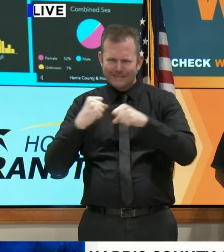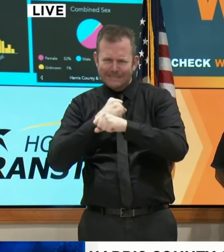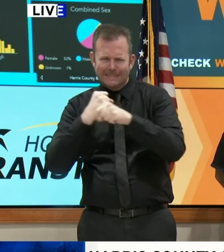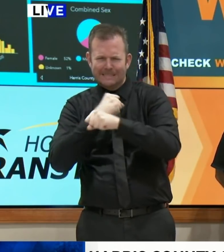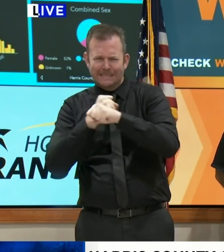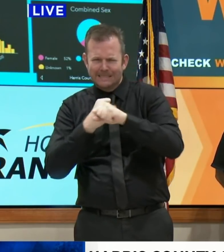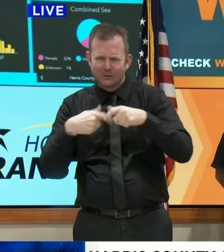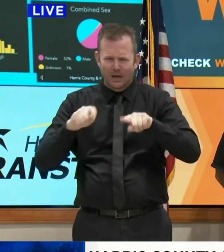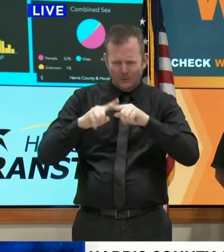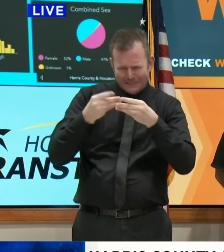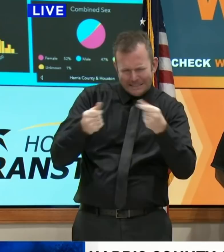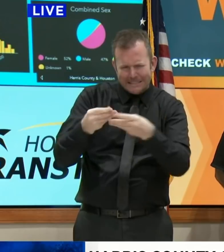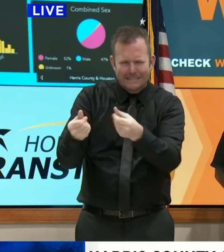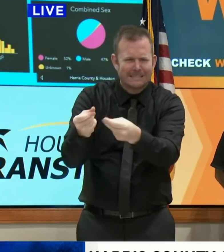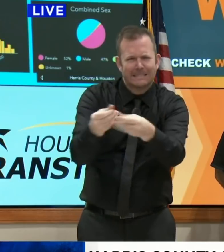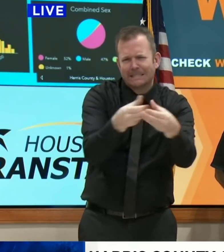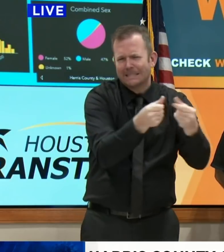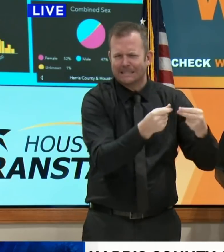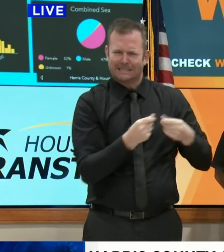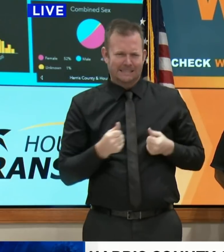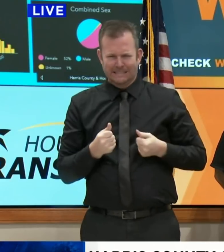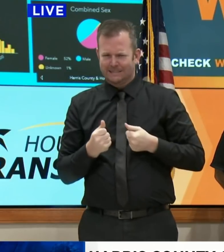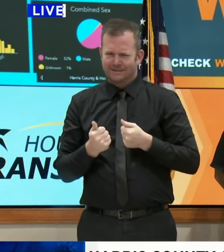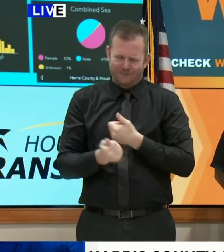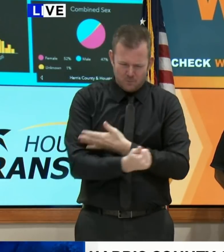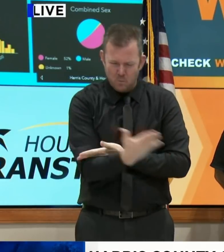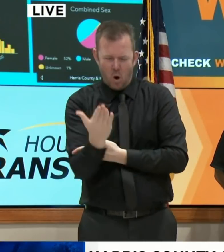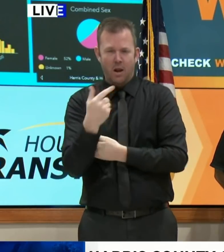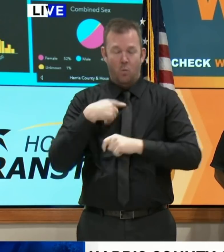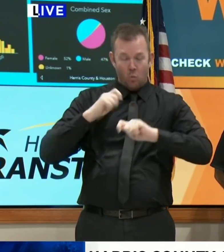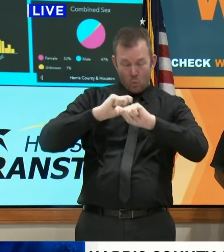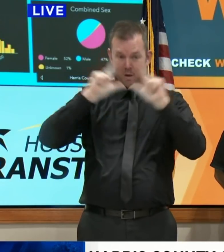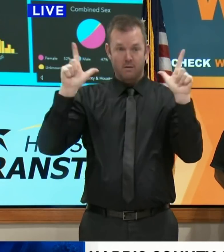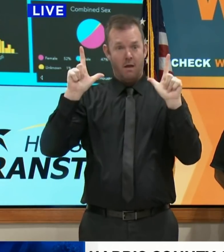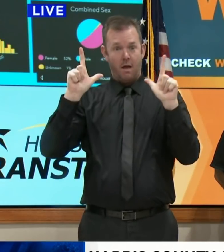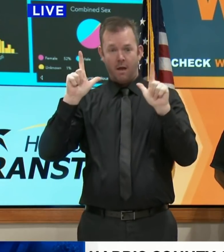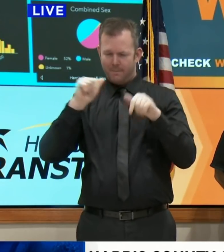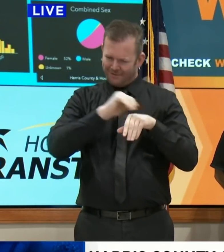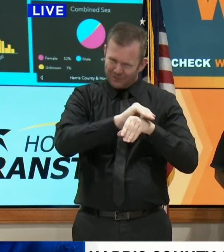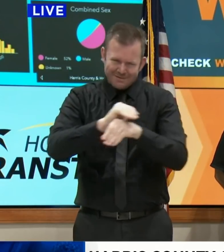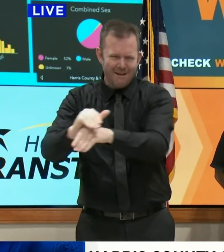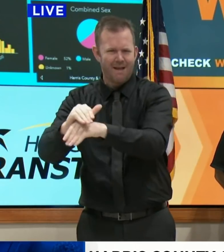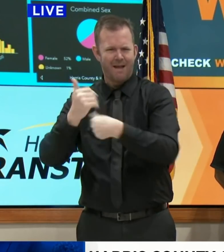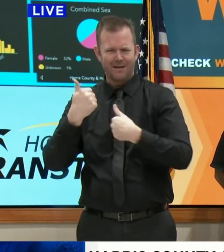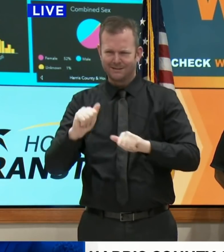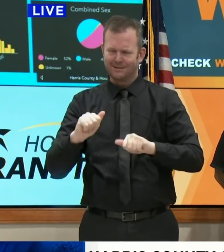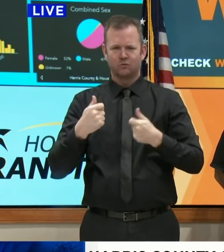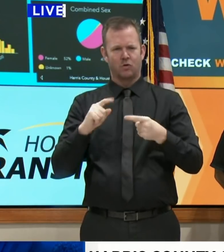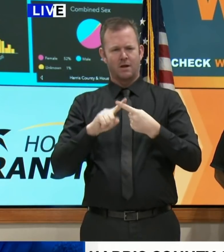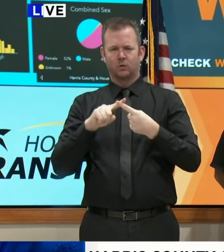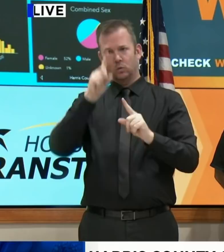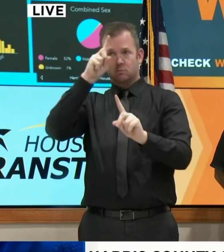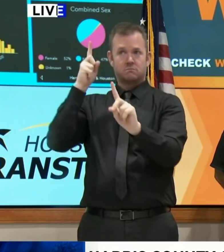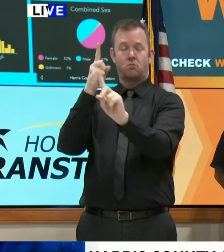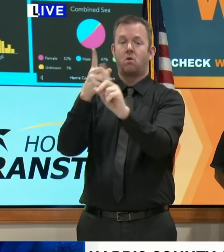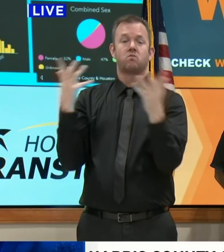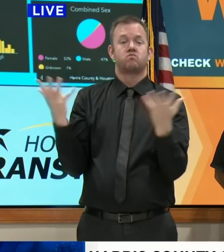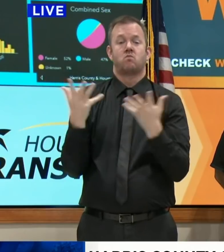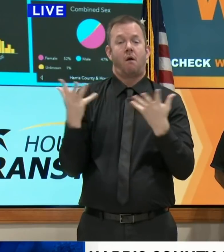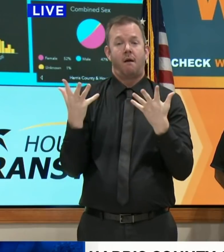ready Harris and we will be there for you to make sure you there for you to make sure you get tested. get tested. We’re still very much in the We’re still very much in the thick of this fight from the